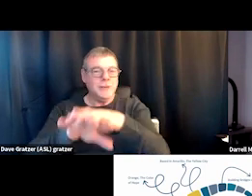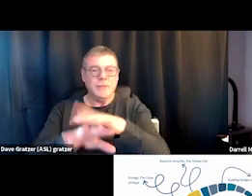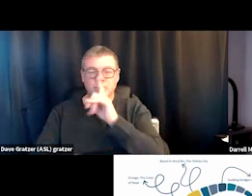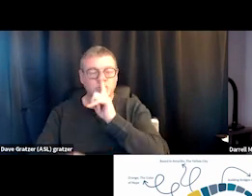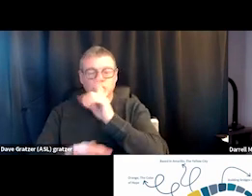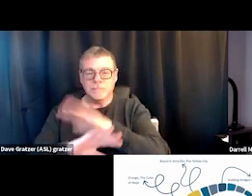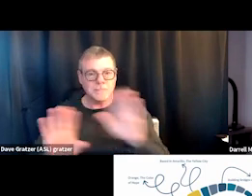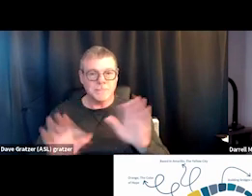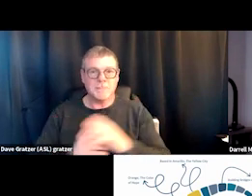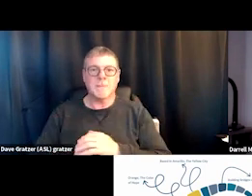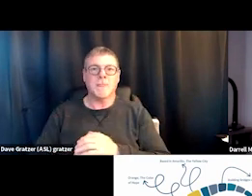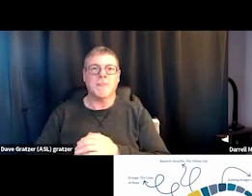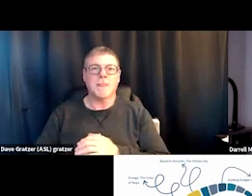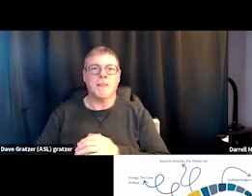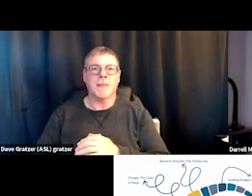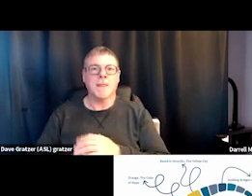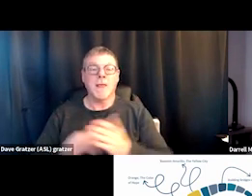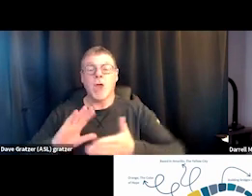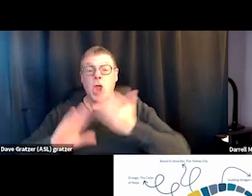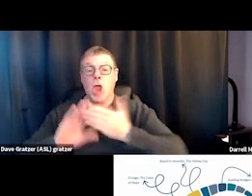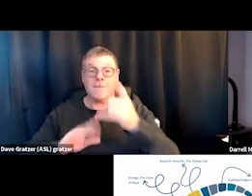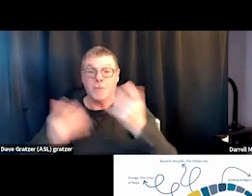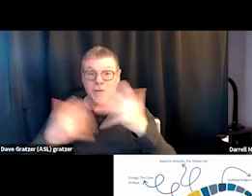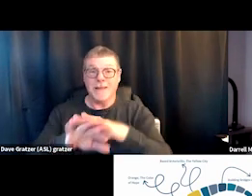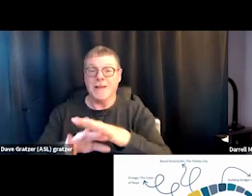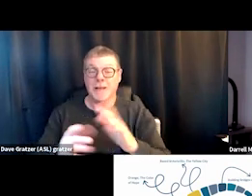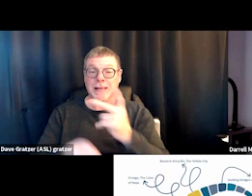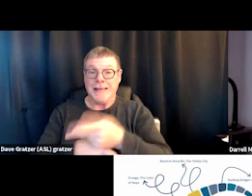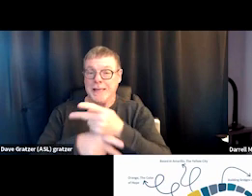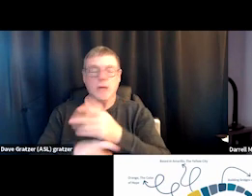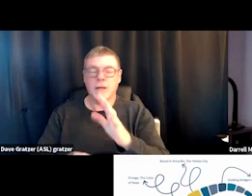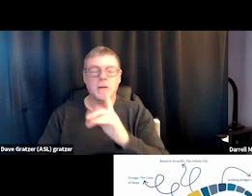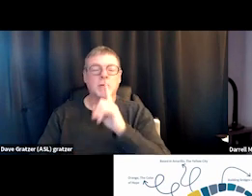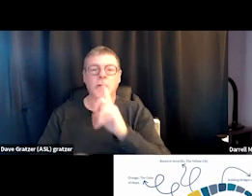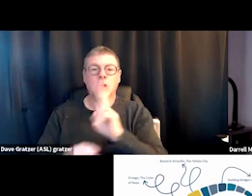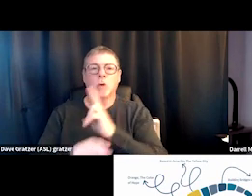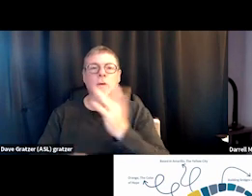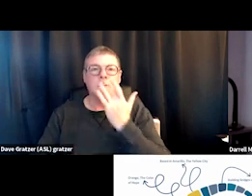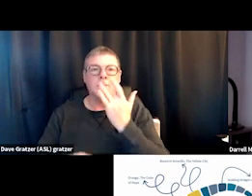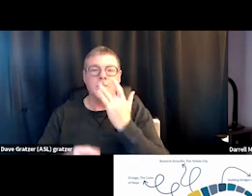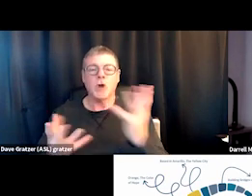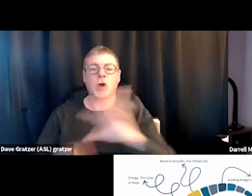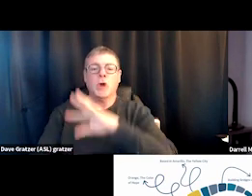and to not just say that you're offering integrated care. We actually probably would prefer to use the word inclusive care now,